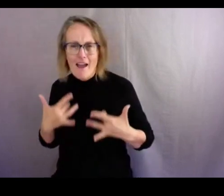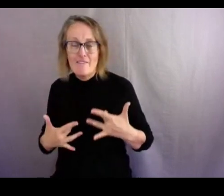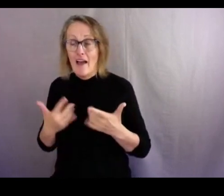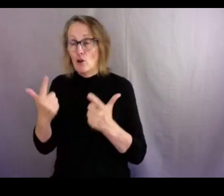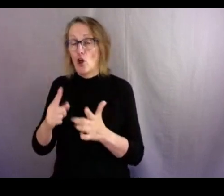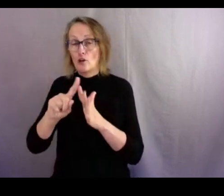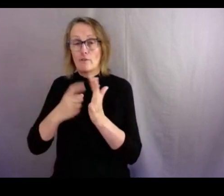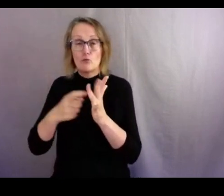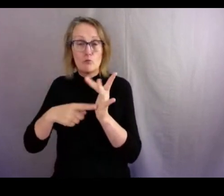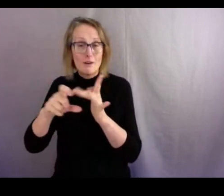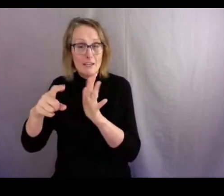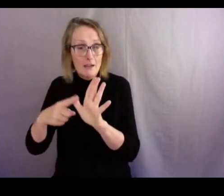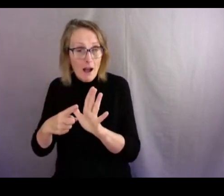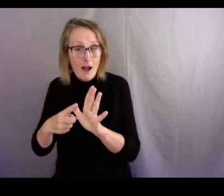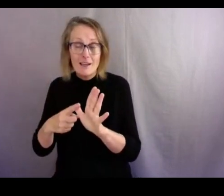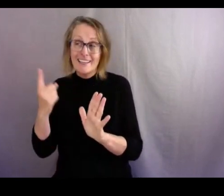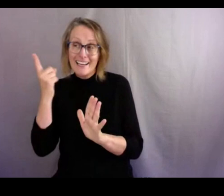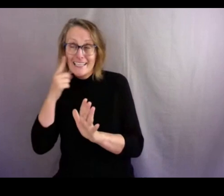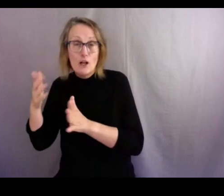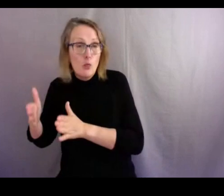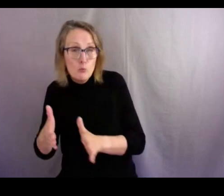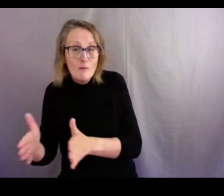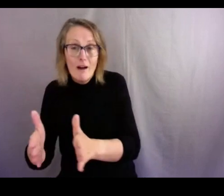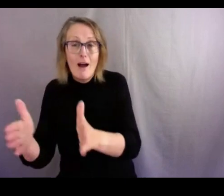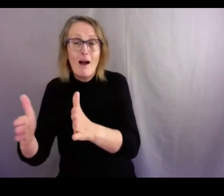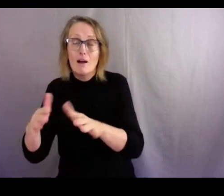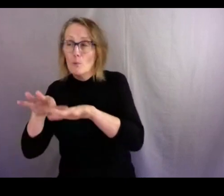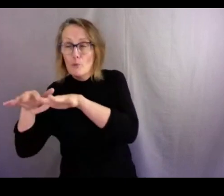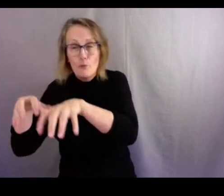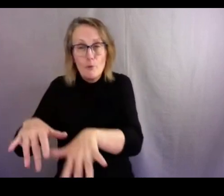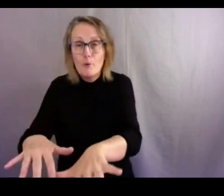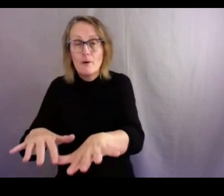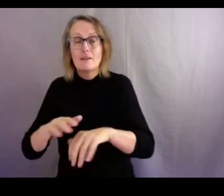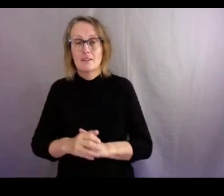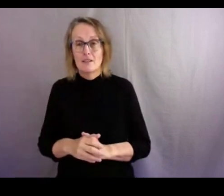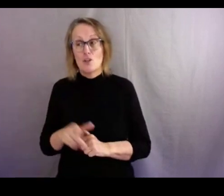and the sound of the river and everything. So he really makes fun of Loti's approach.